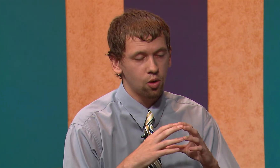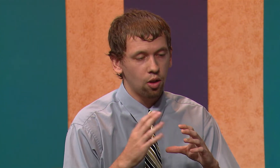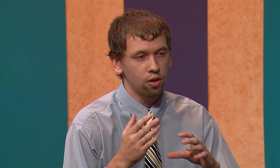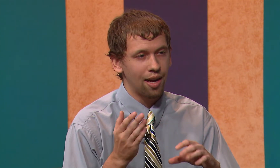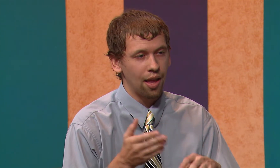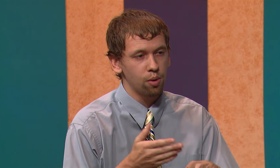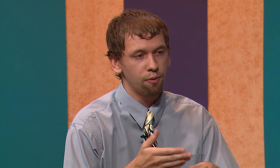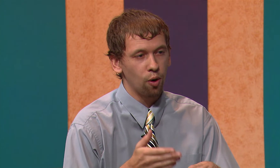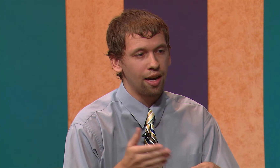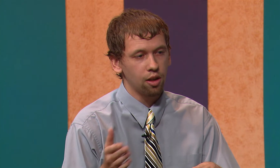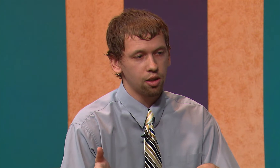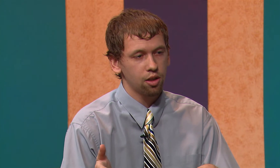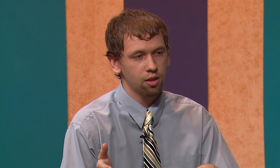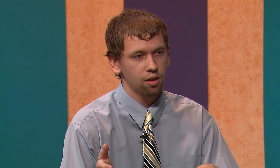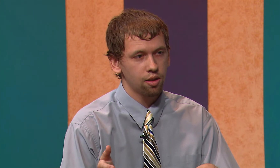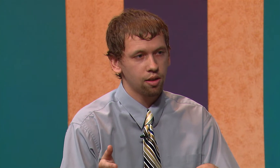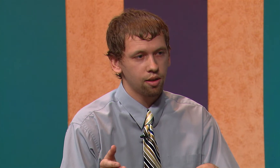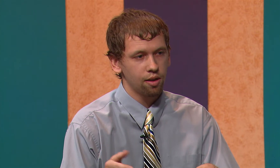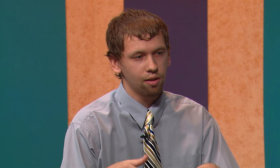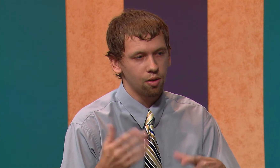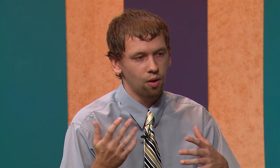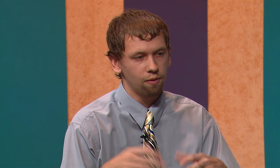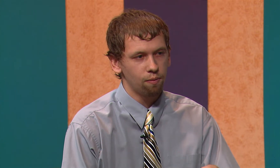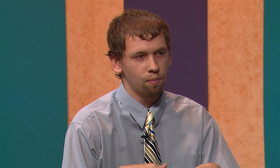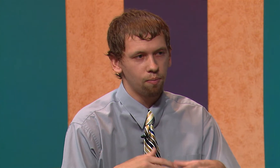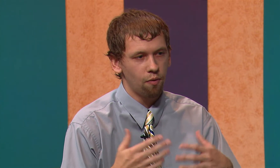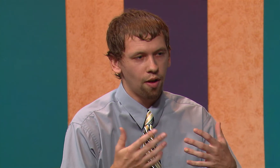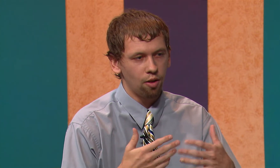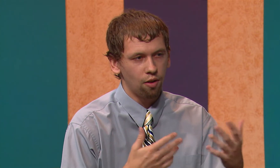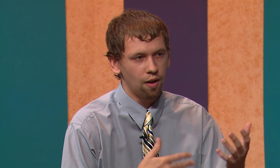and so I learned sign language before English, so I fell in love ever since.